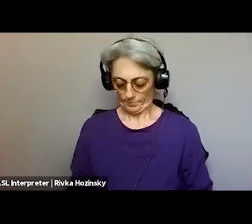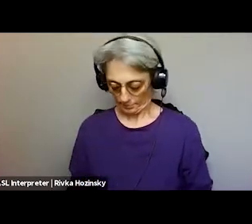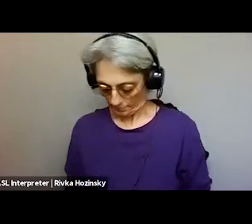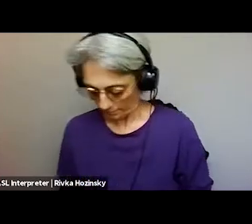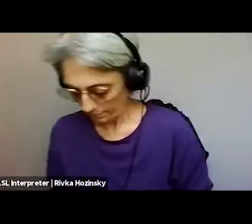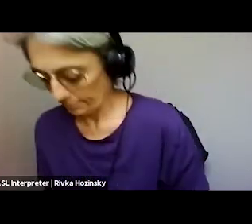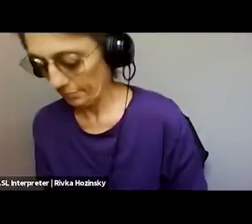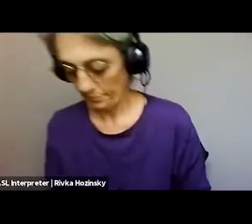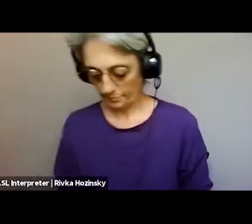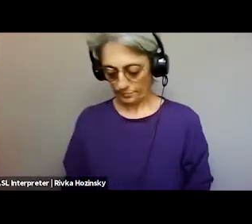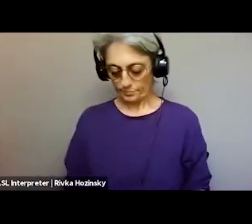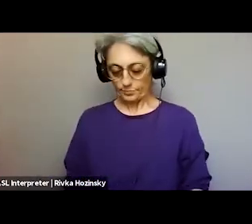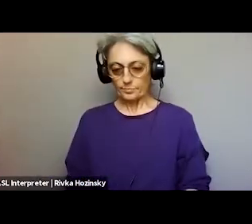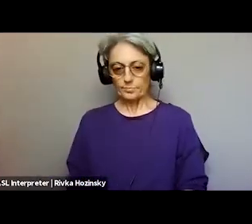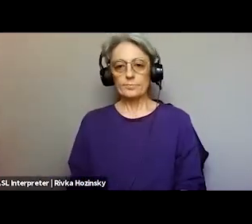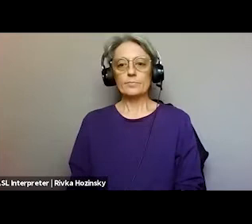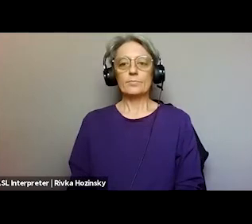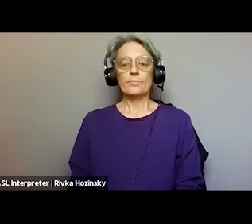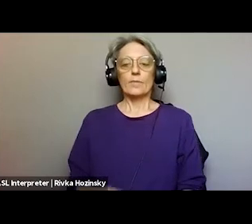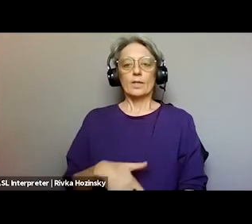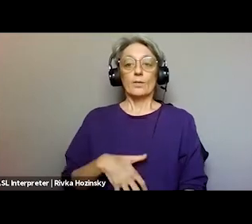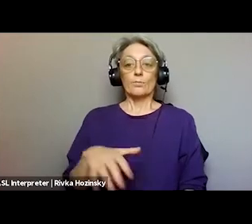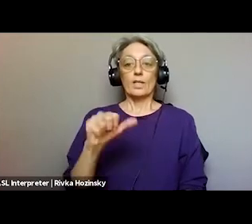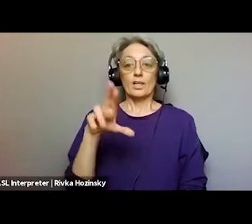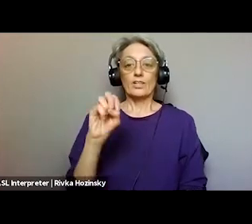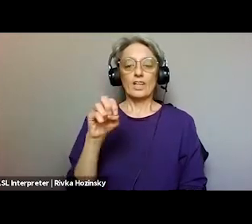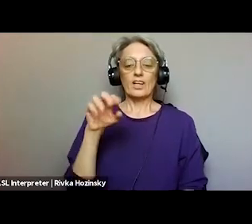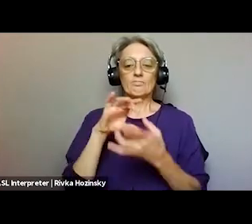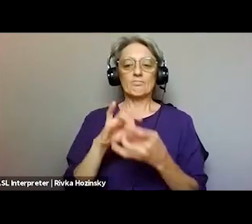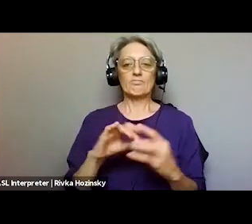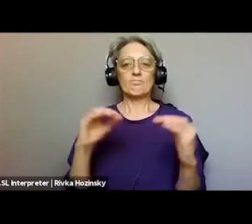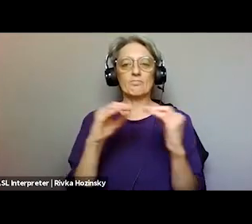So what it comes down to prenatal care is an equity issue. These disparities for disabled